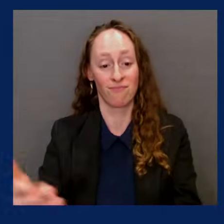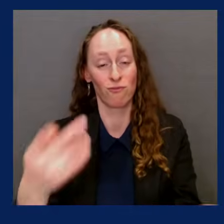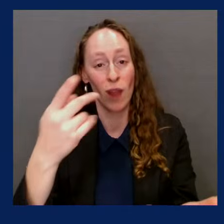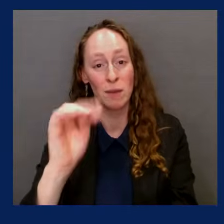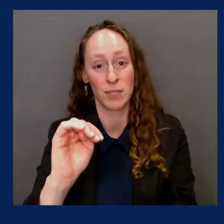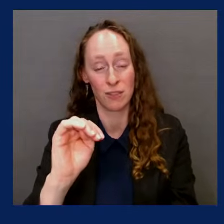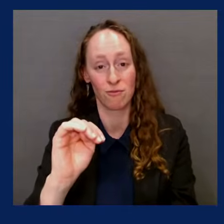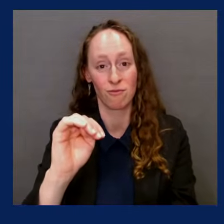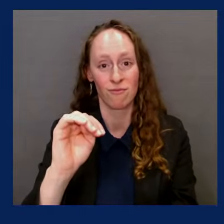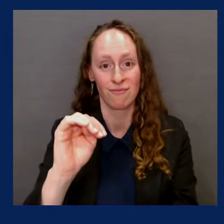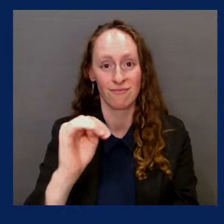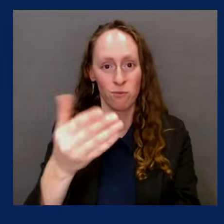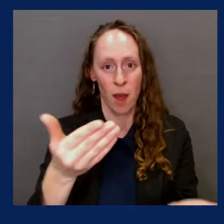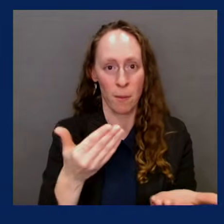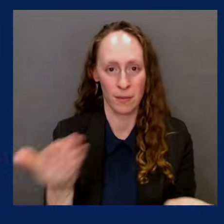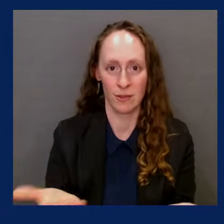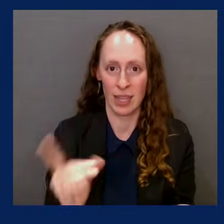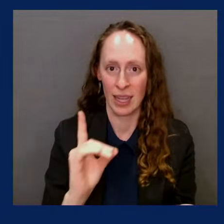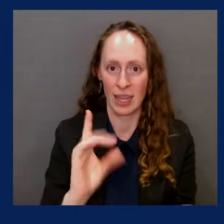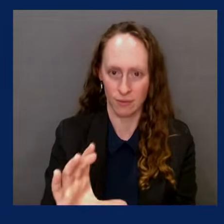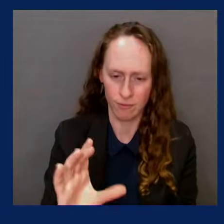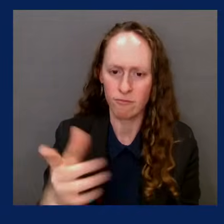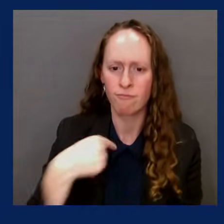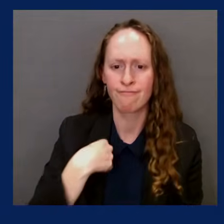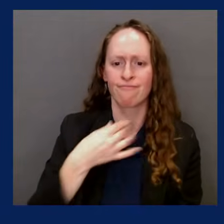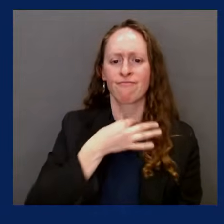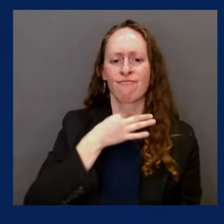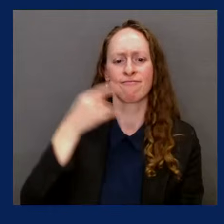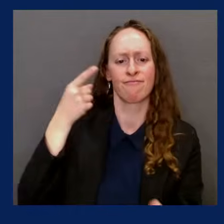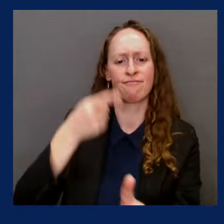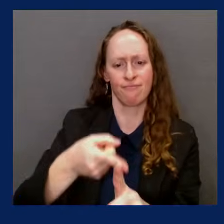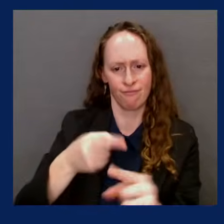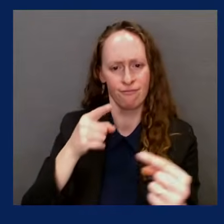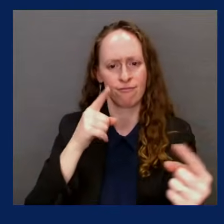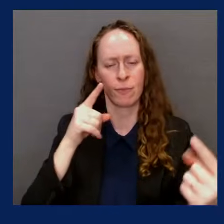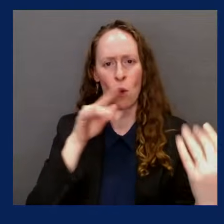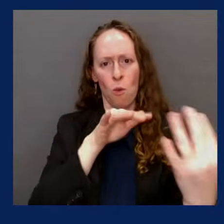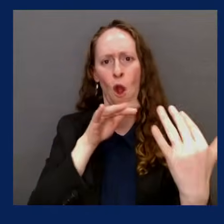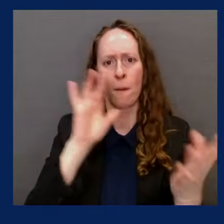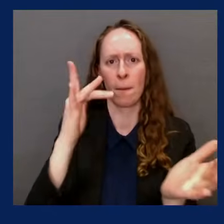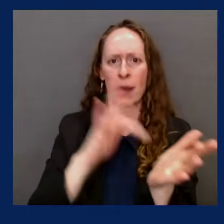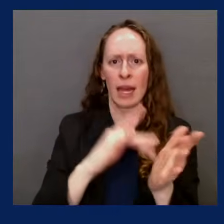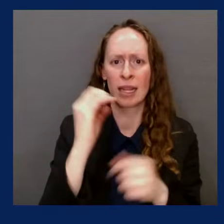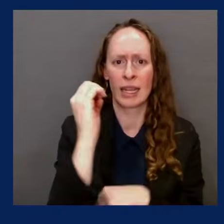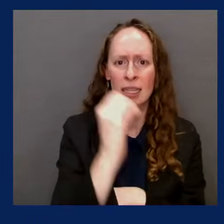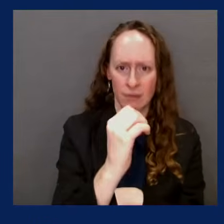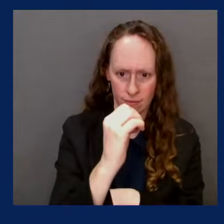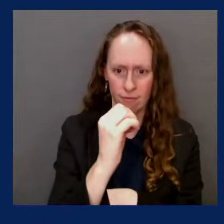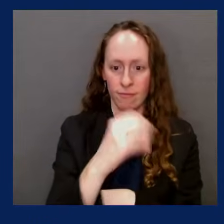the war in the Middle East. Twenty-four U.S. troops have been injured during 10 drone or rocket attacks